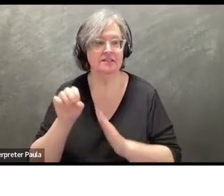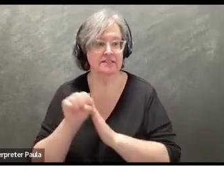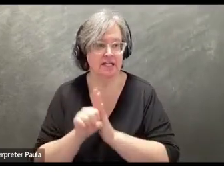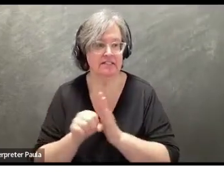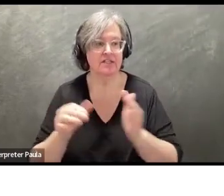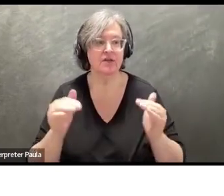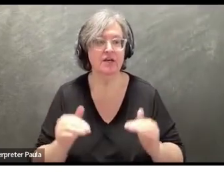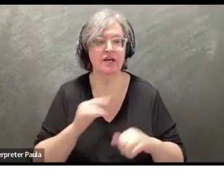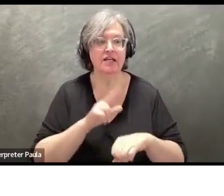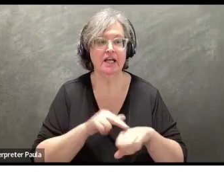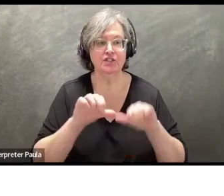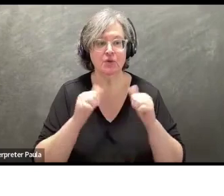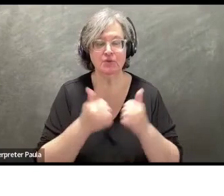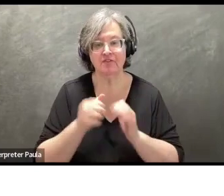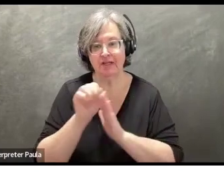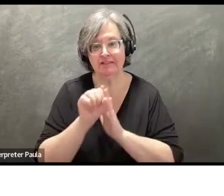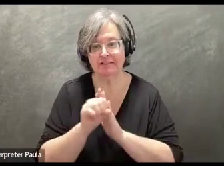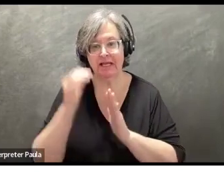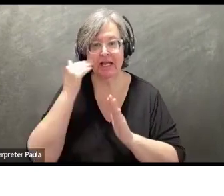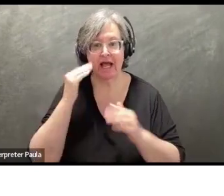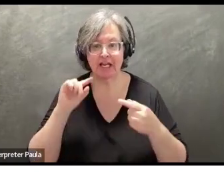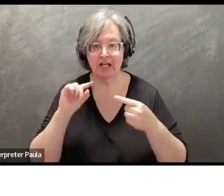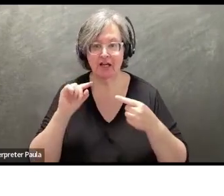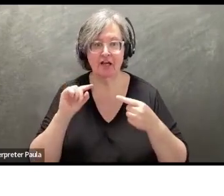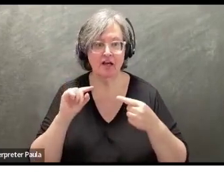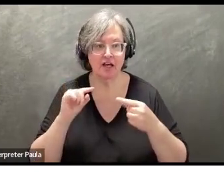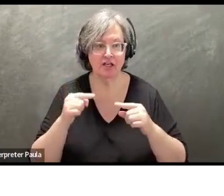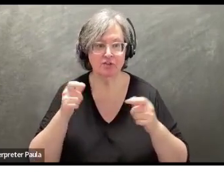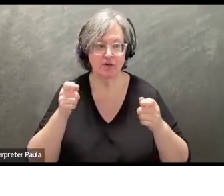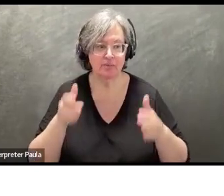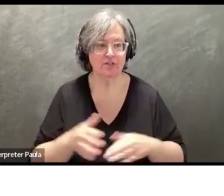Head Injury administrators and the National Association of